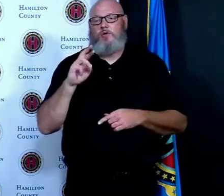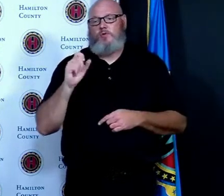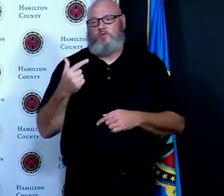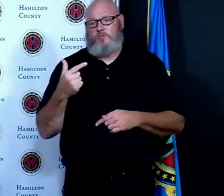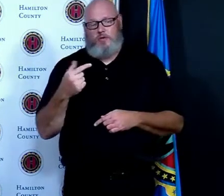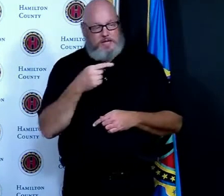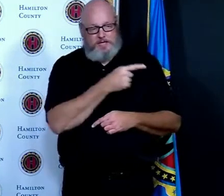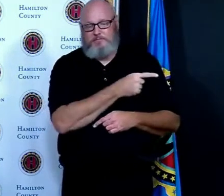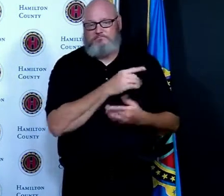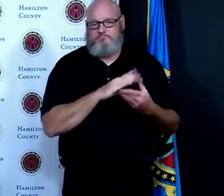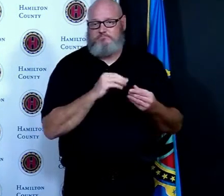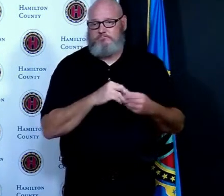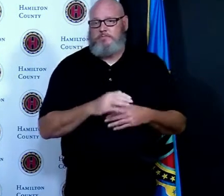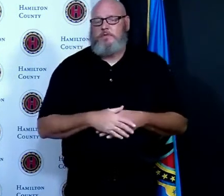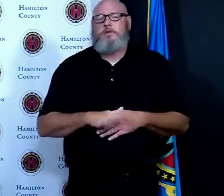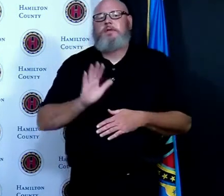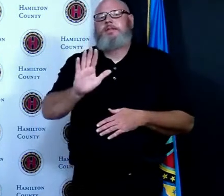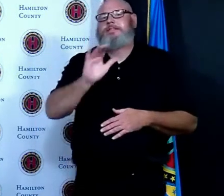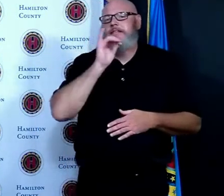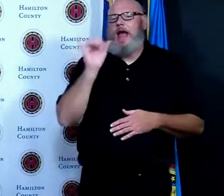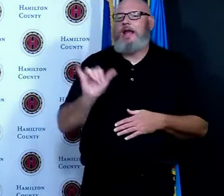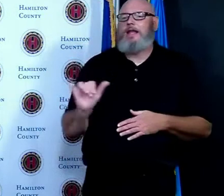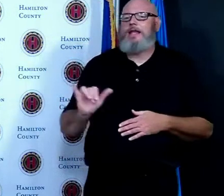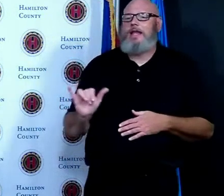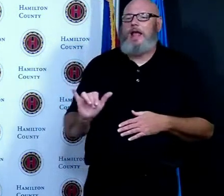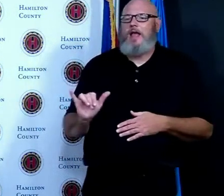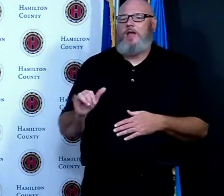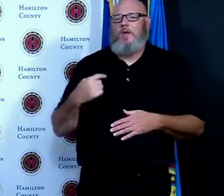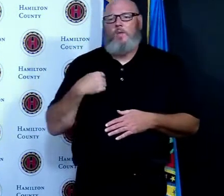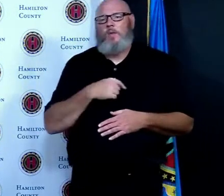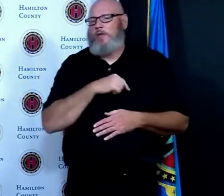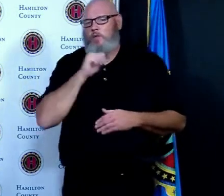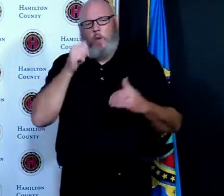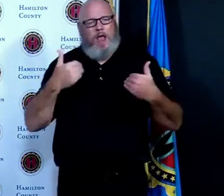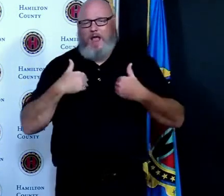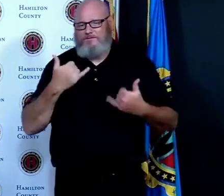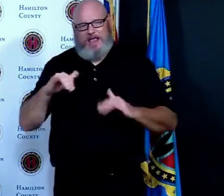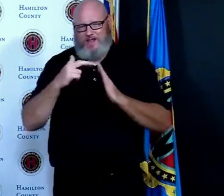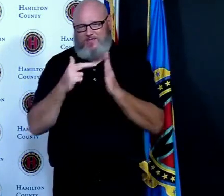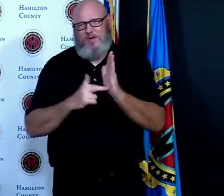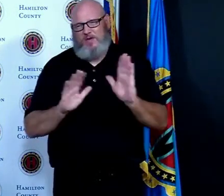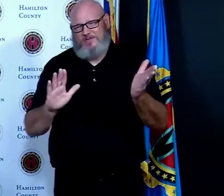we don't have restrictions in this community we do it's a matter of people following the advice